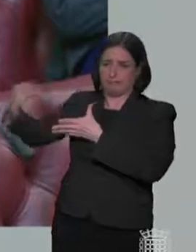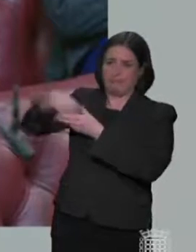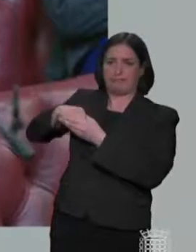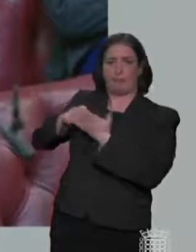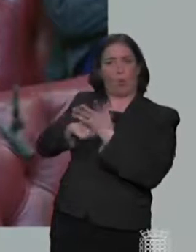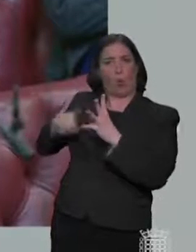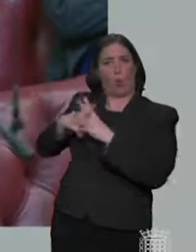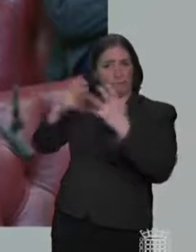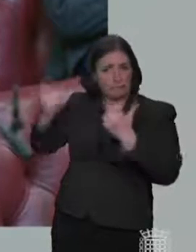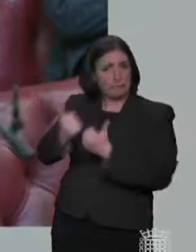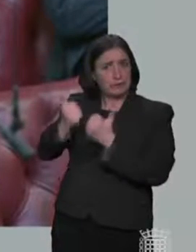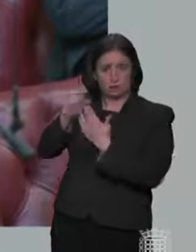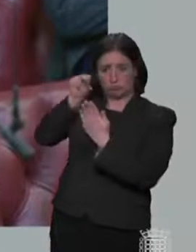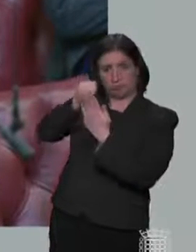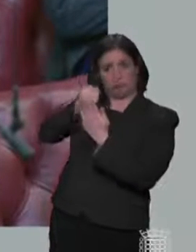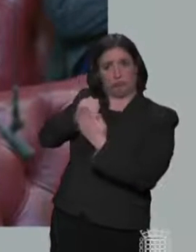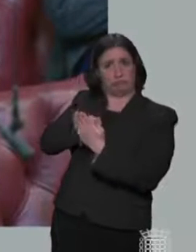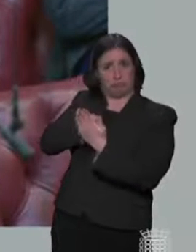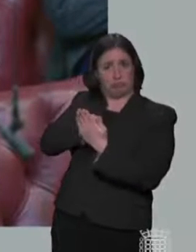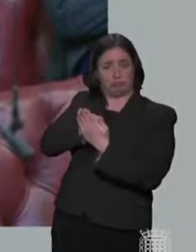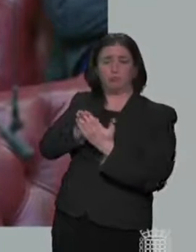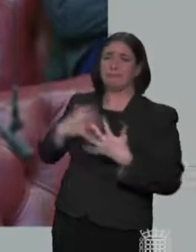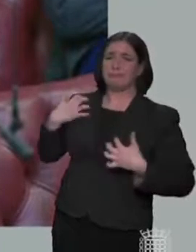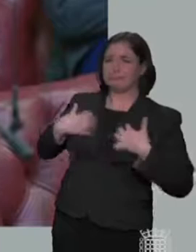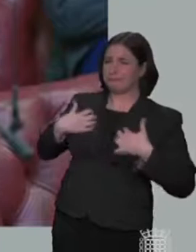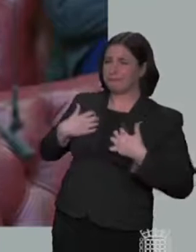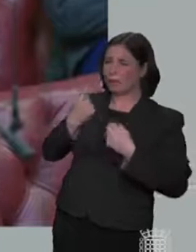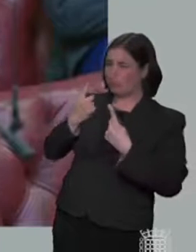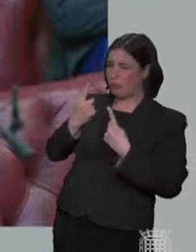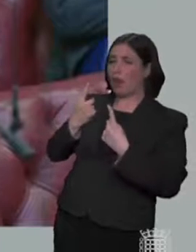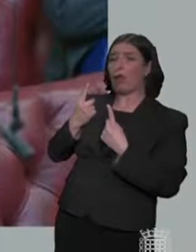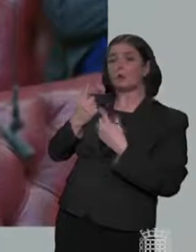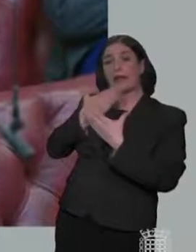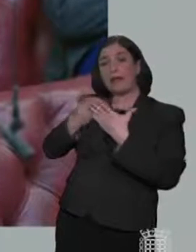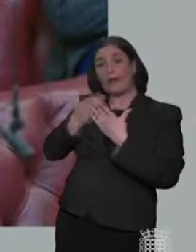has a transformational effect it greatly increased deaf awareness awareness and understanding of